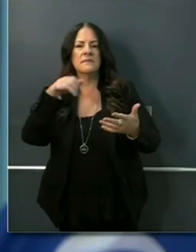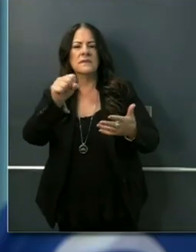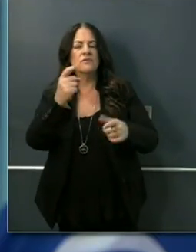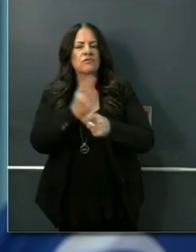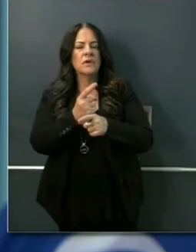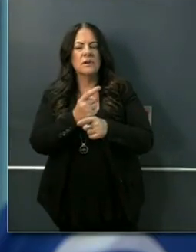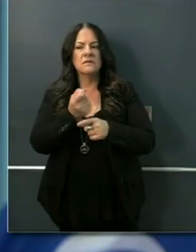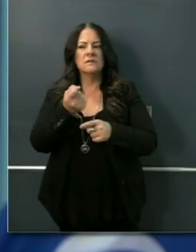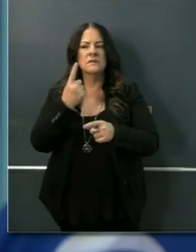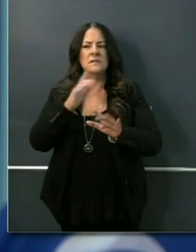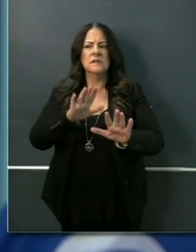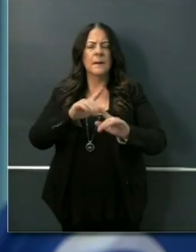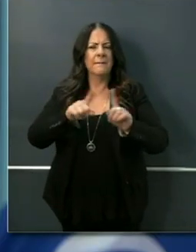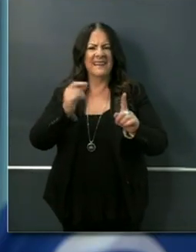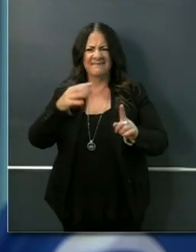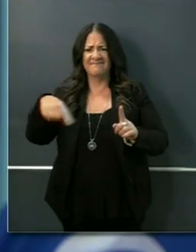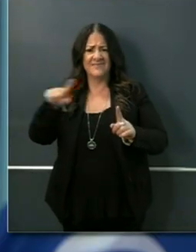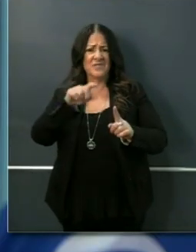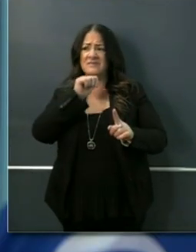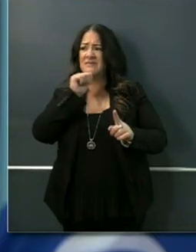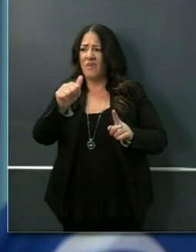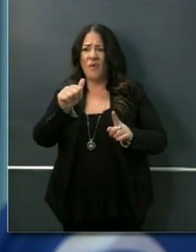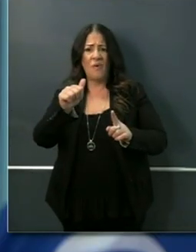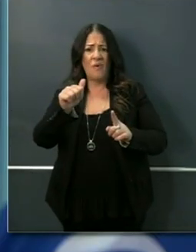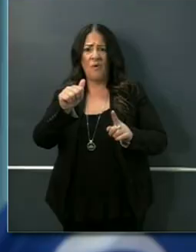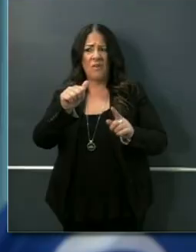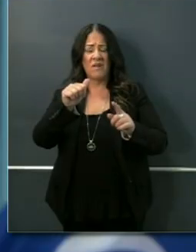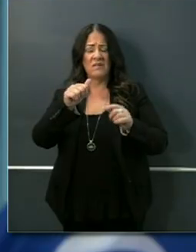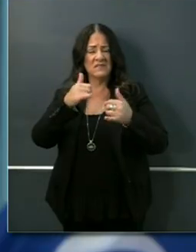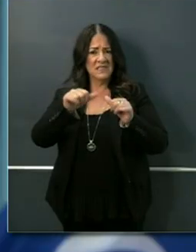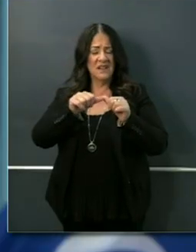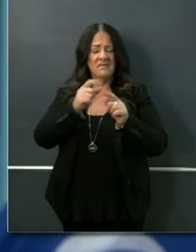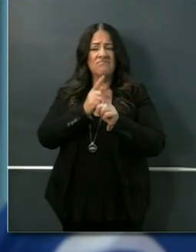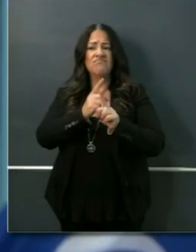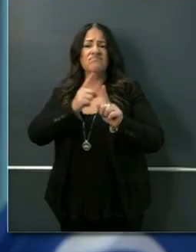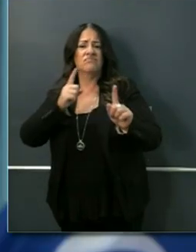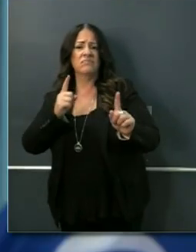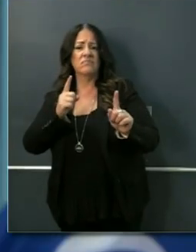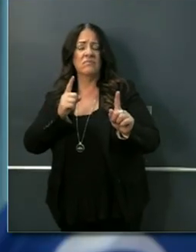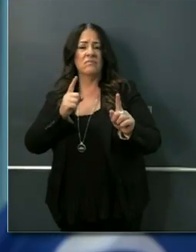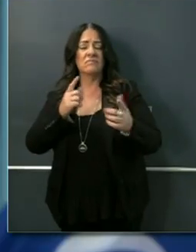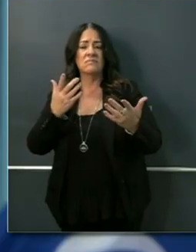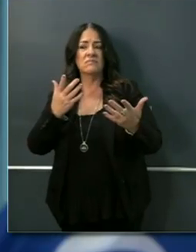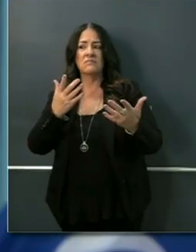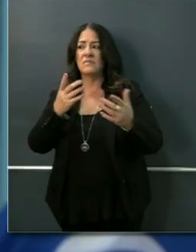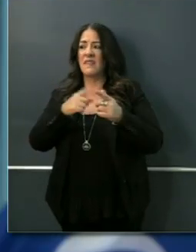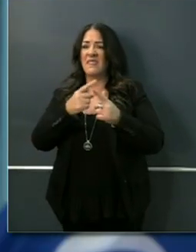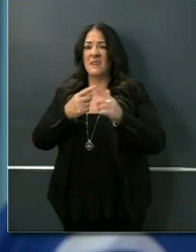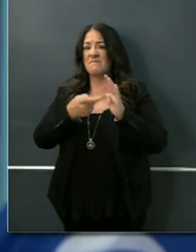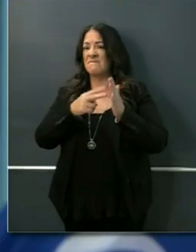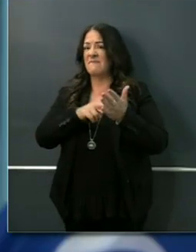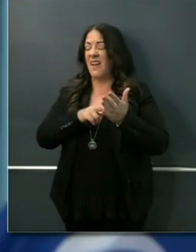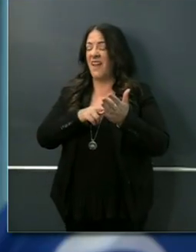I ANTICIPATE THERE WILL BE SIGNIFICANT INCREASES BUT IF THERE IS, AND PEOPLE AREN'T